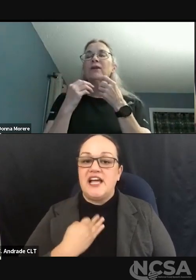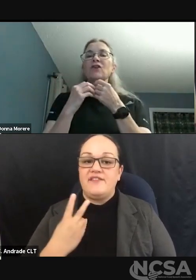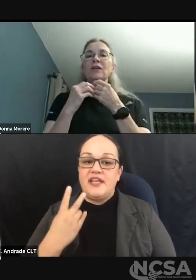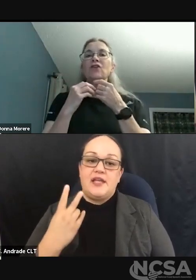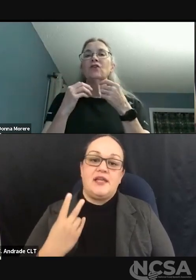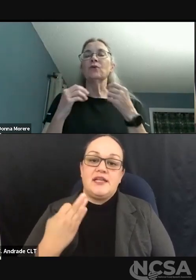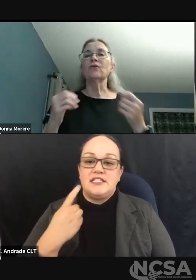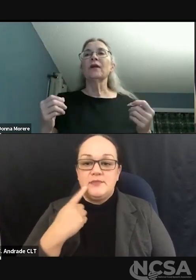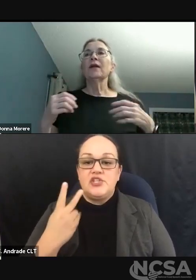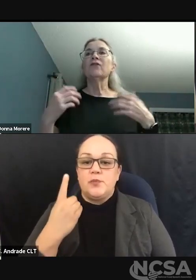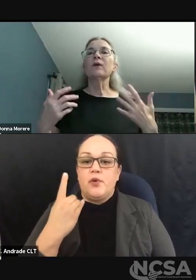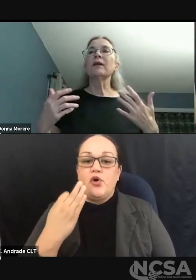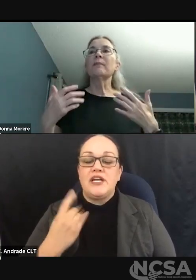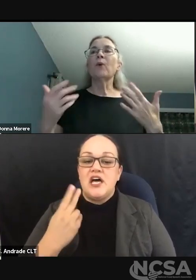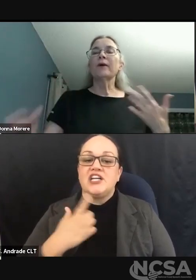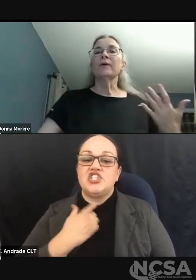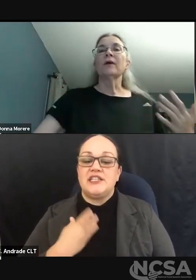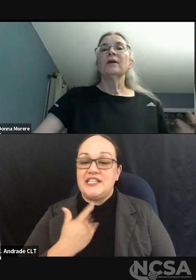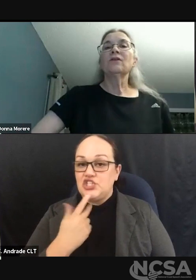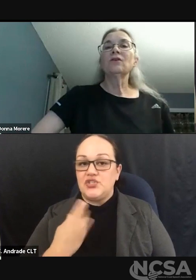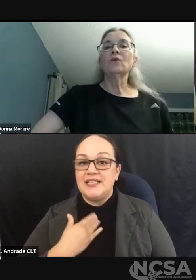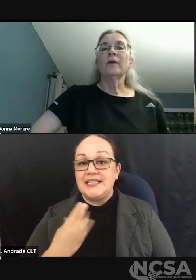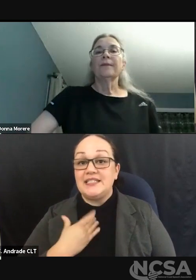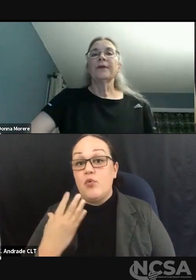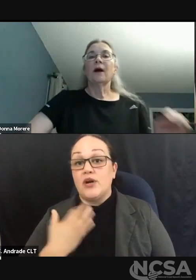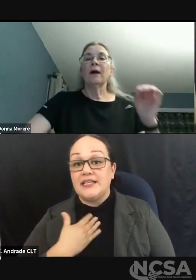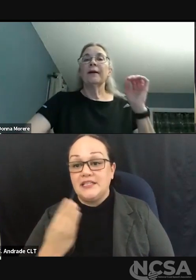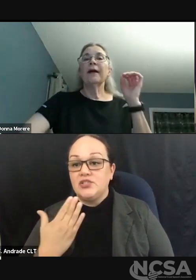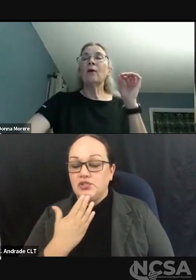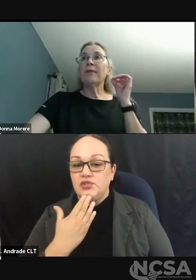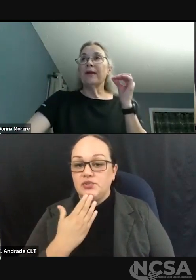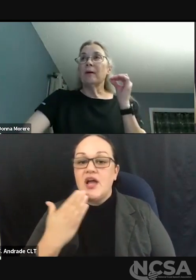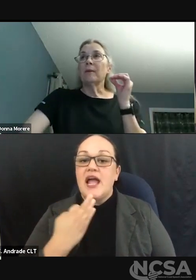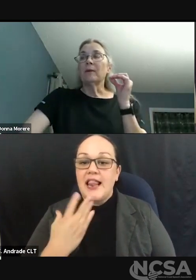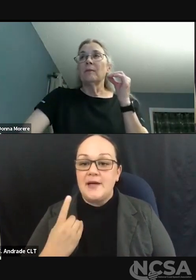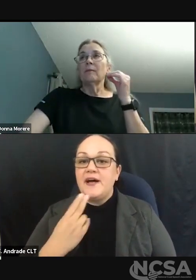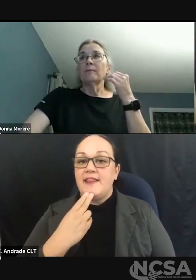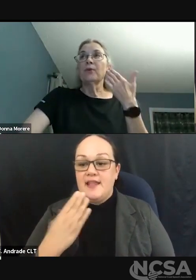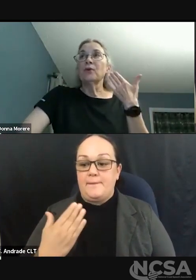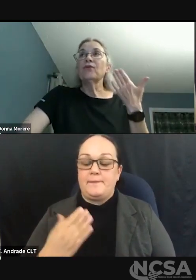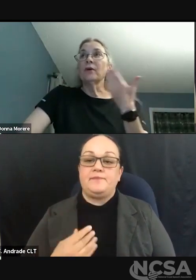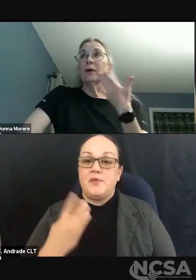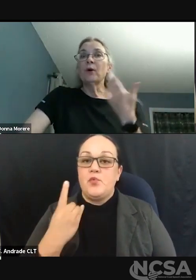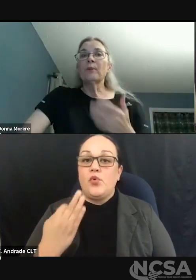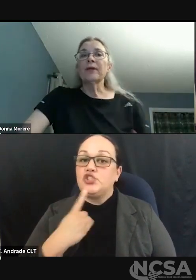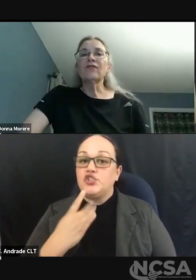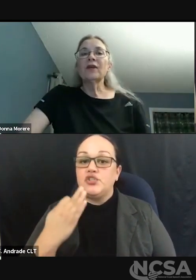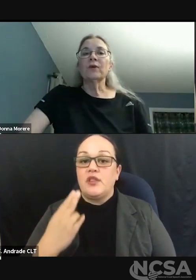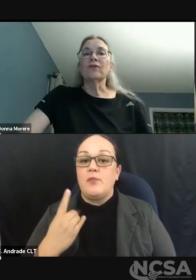production issues is really important to help them produce this appropriate sequence.